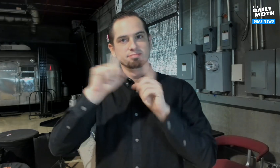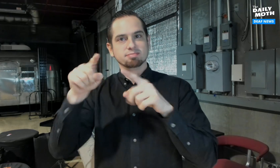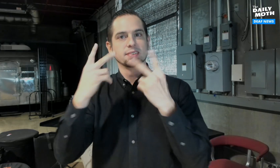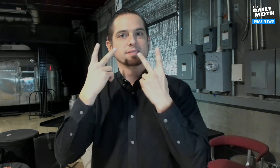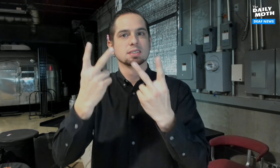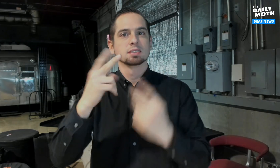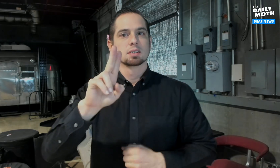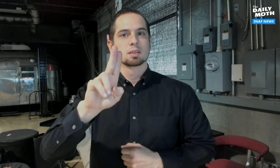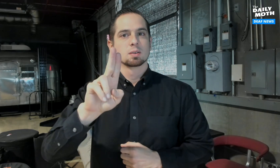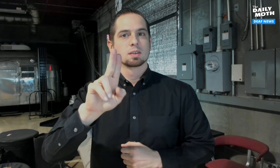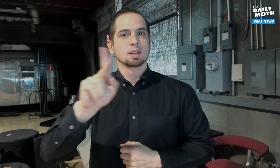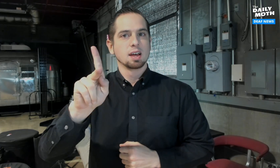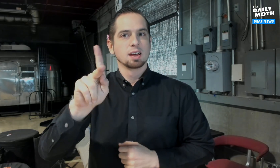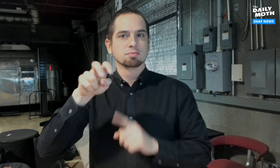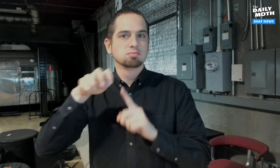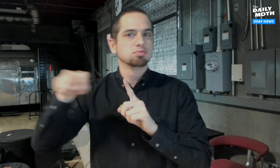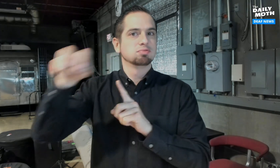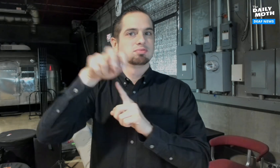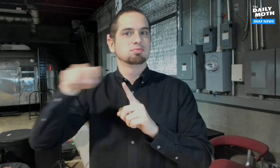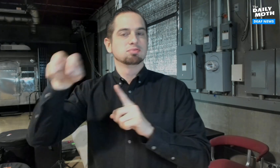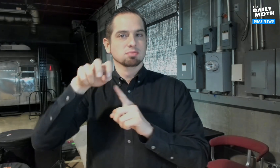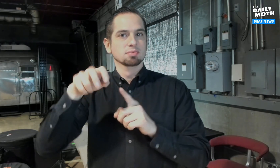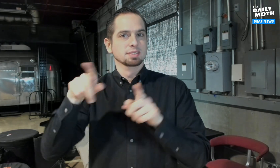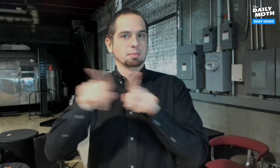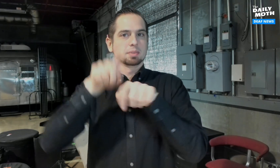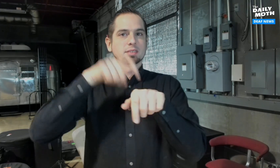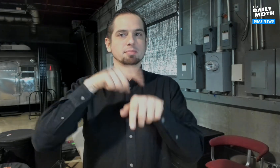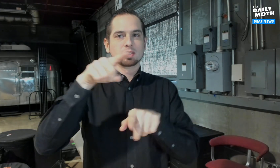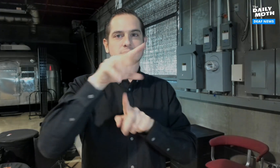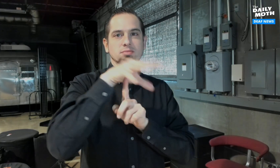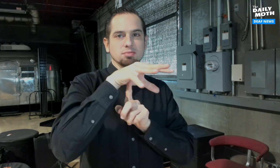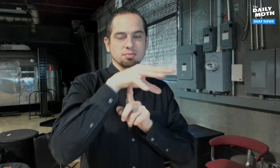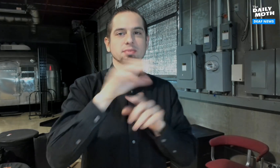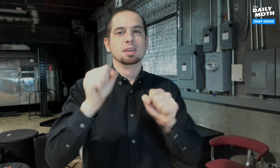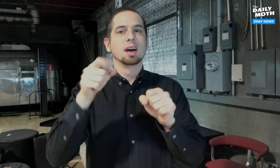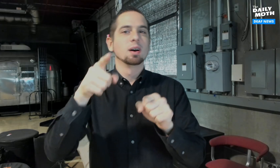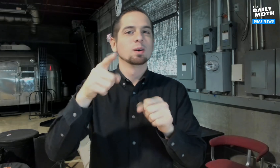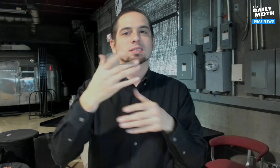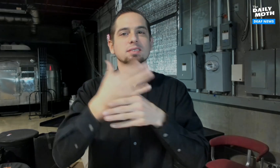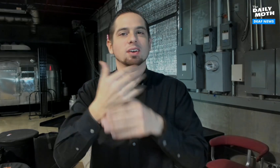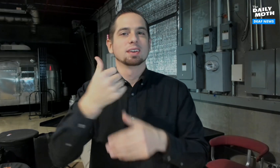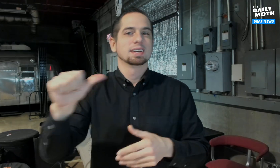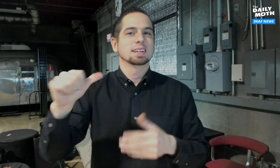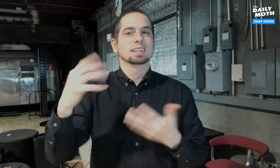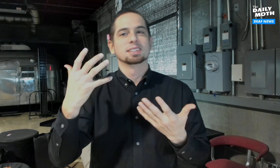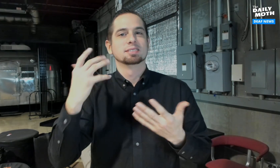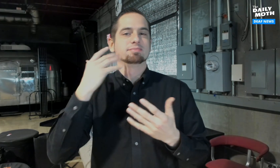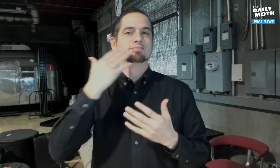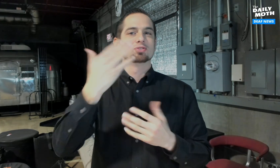Bernie said that the U.S. spends the most per capita on